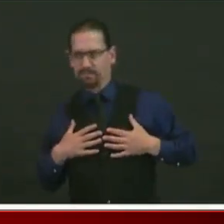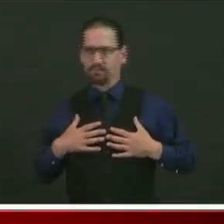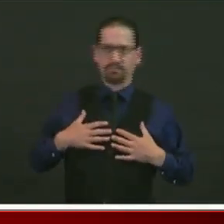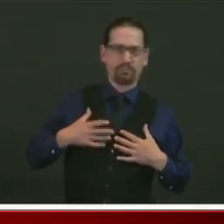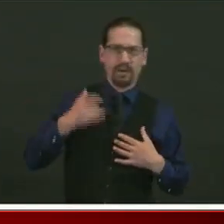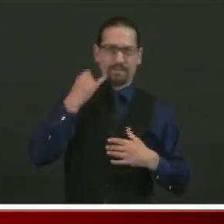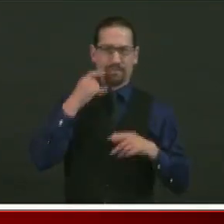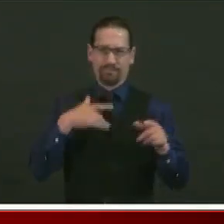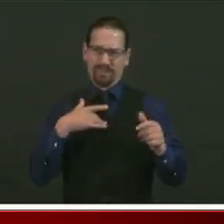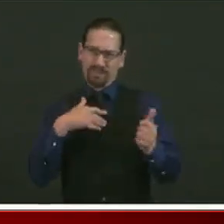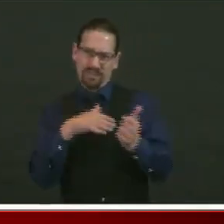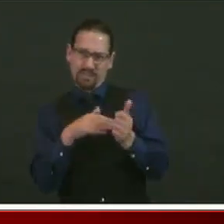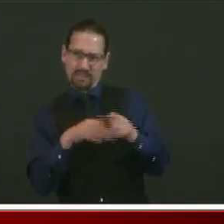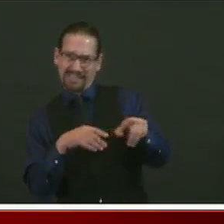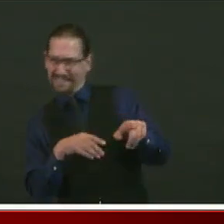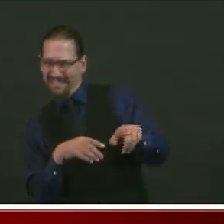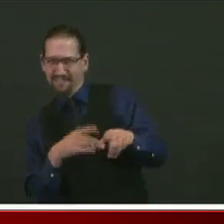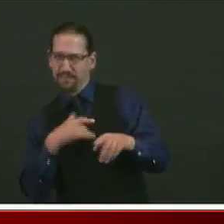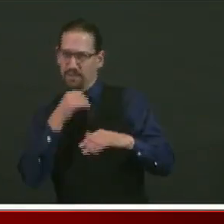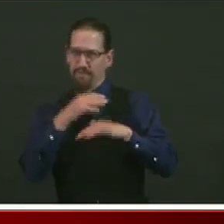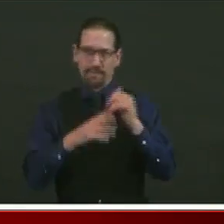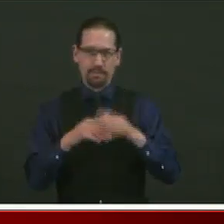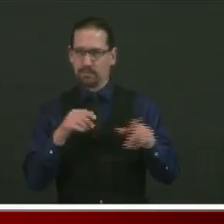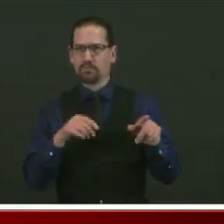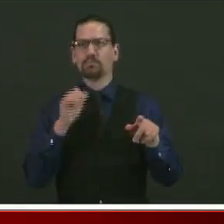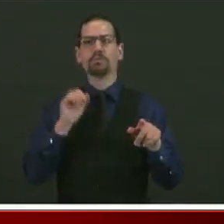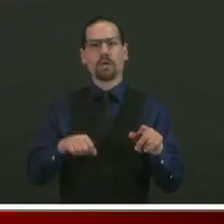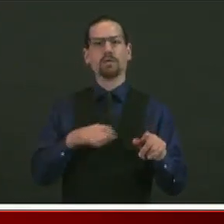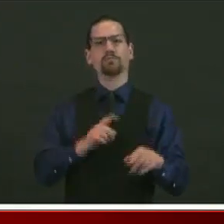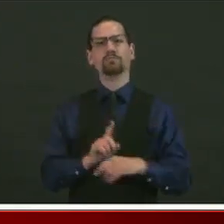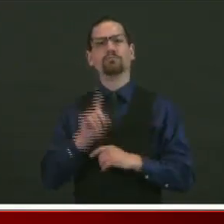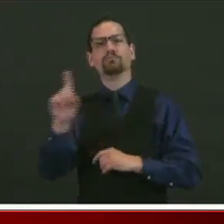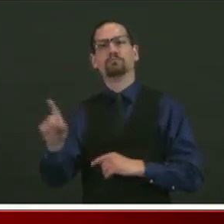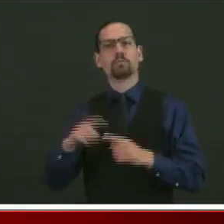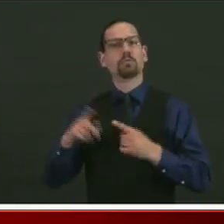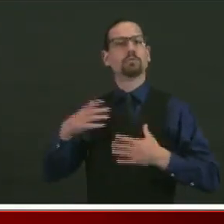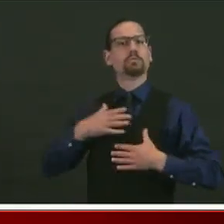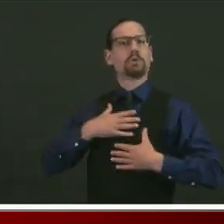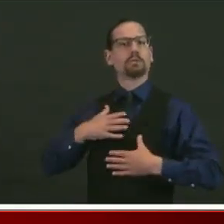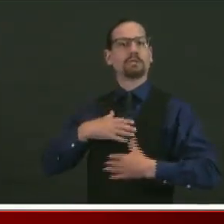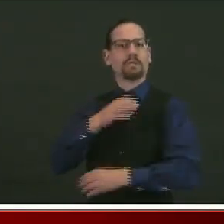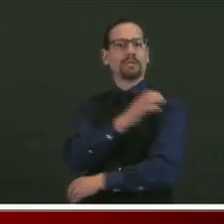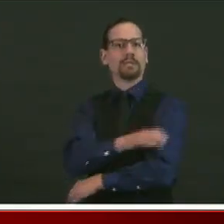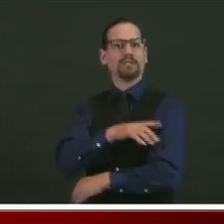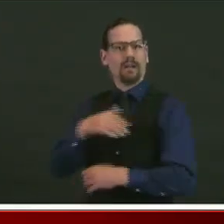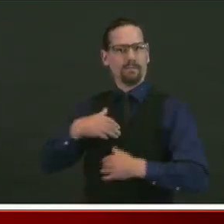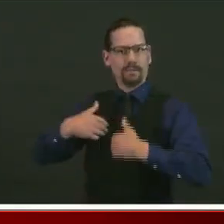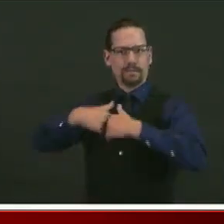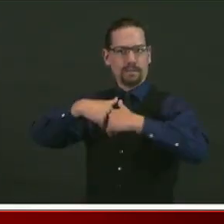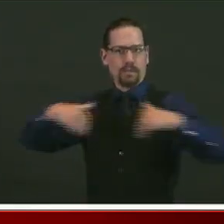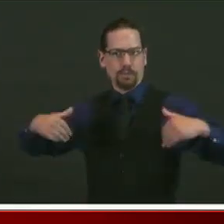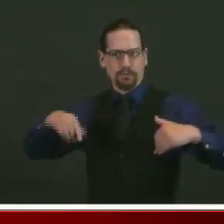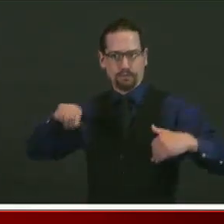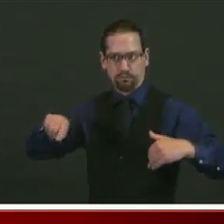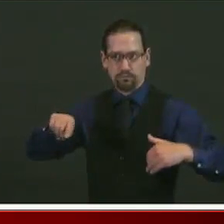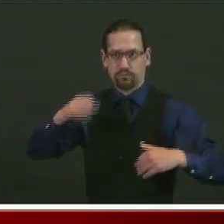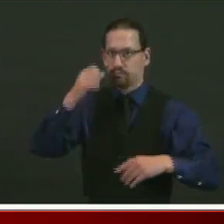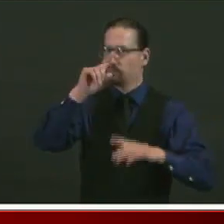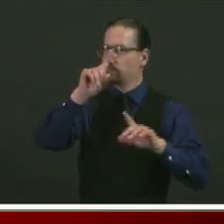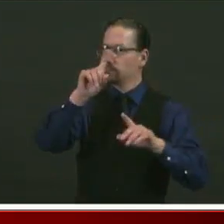WANT TO SEE A HEALTH CARE PROVIDER, MAYBE YOUR PROVIDER IS NOT SEEING PEOPLE WITH SYMPTOMS OF COVID-19 RIGHT NOW, THE